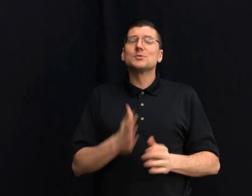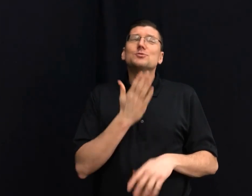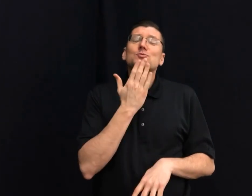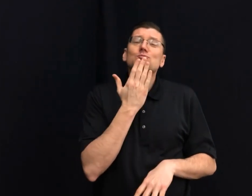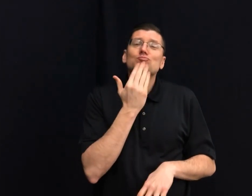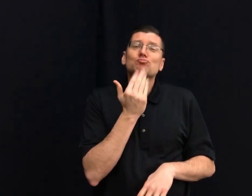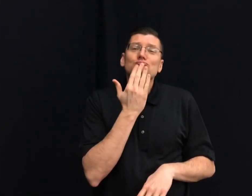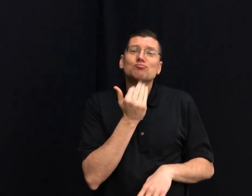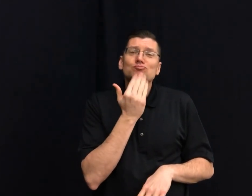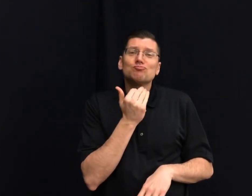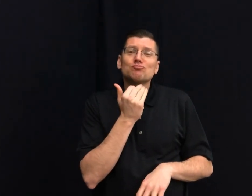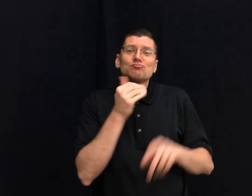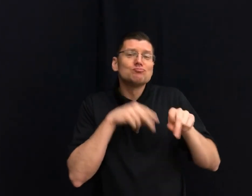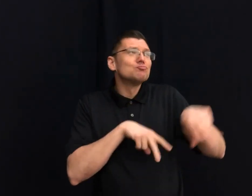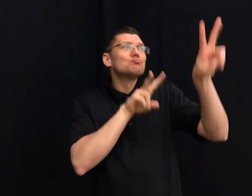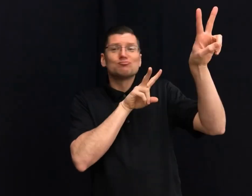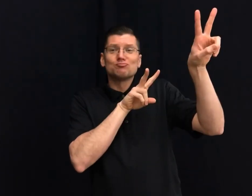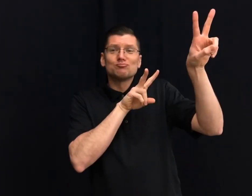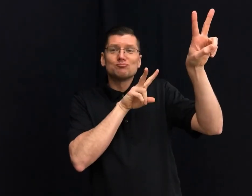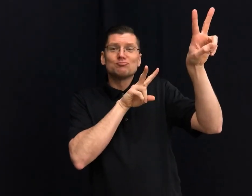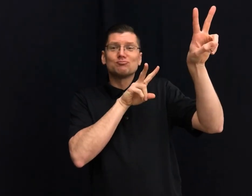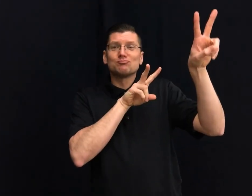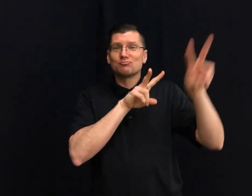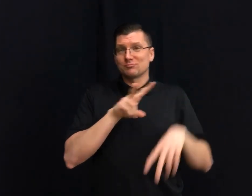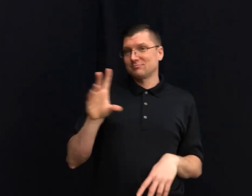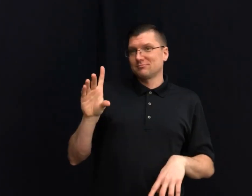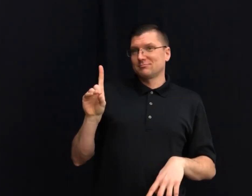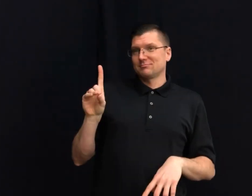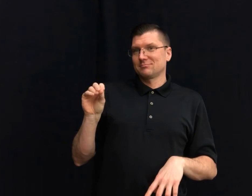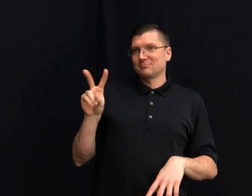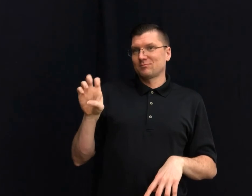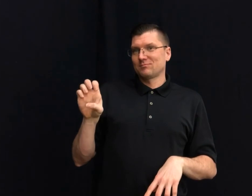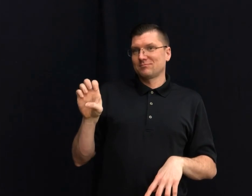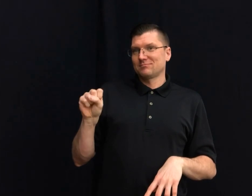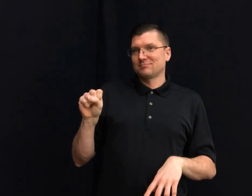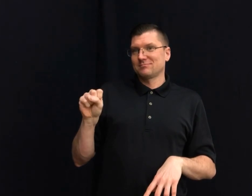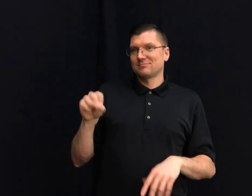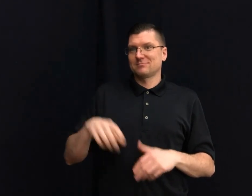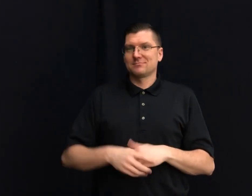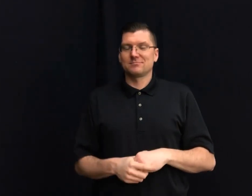( 18 )